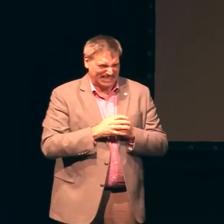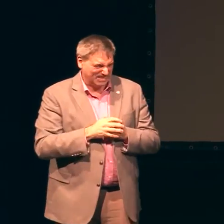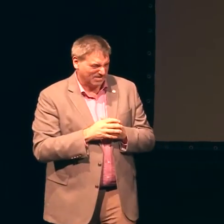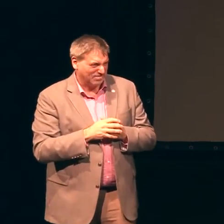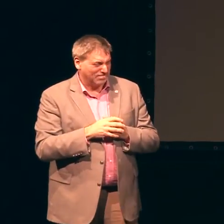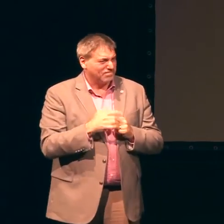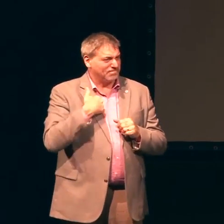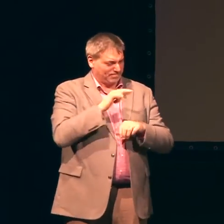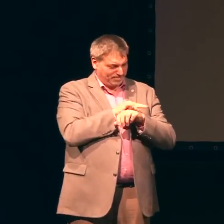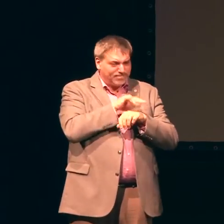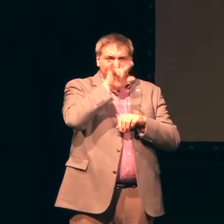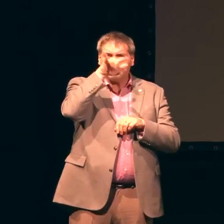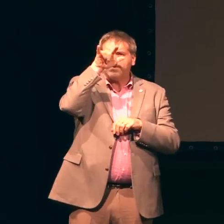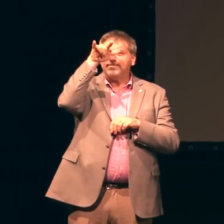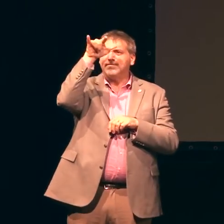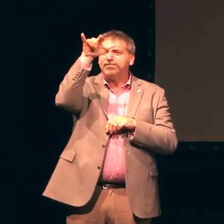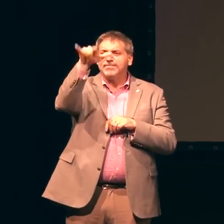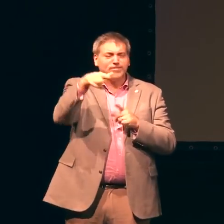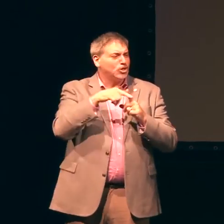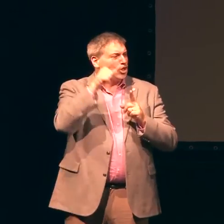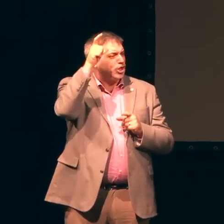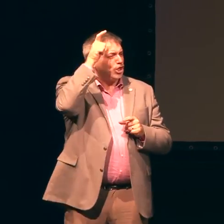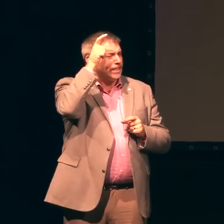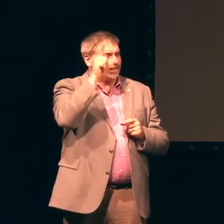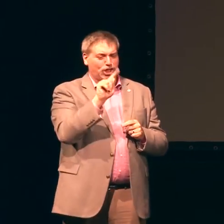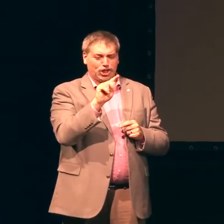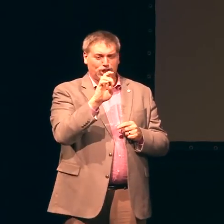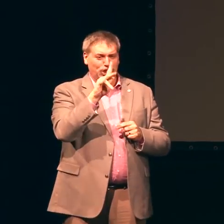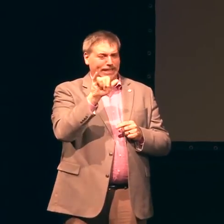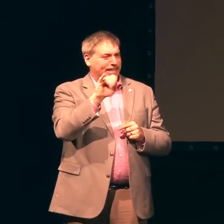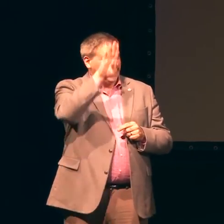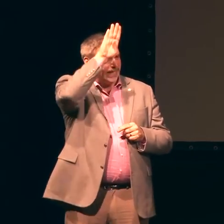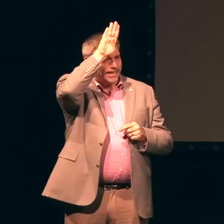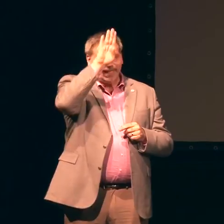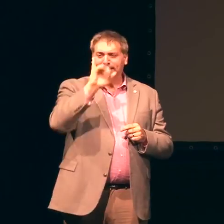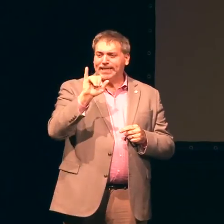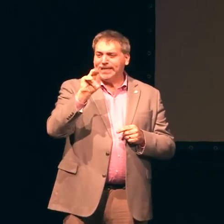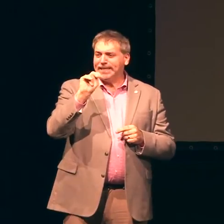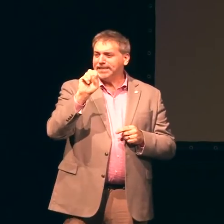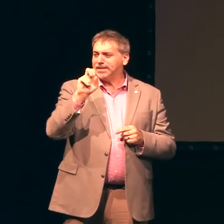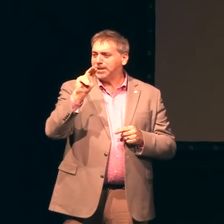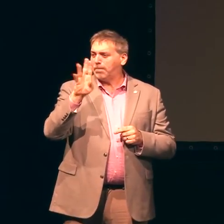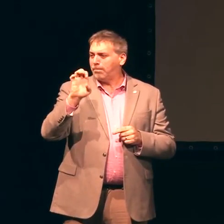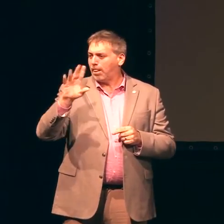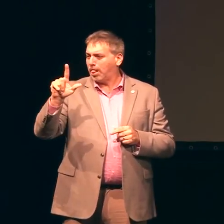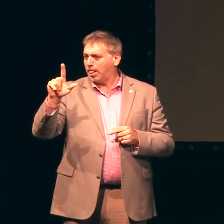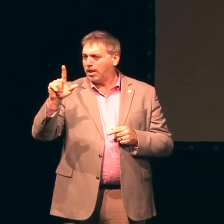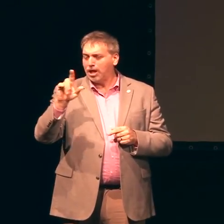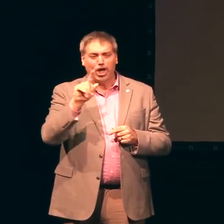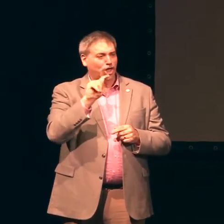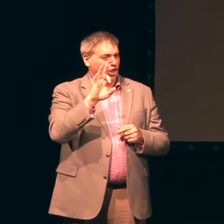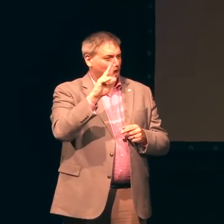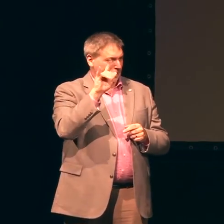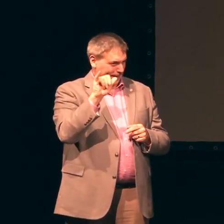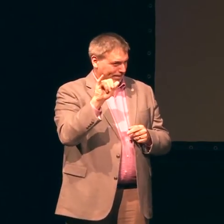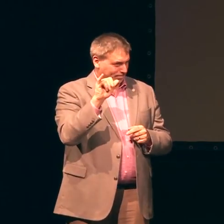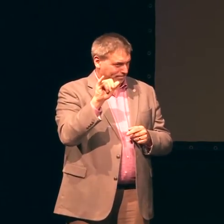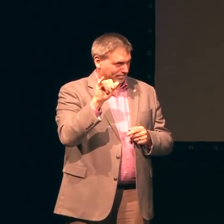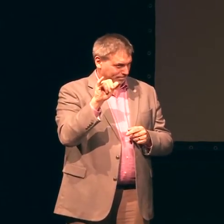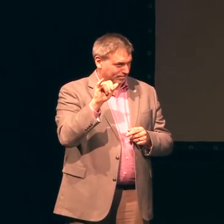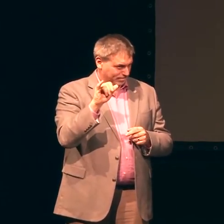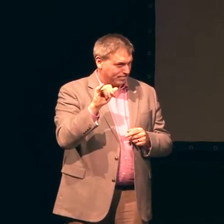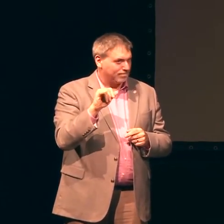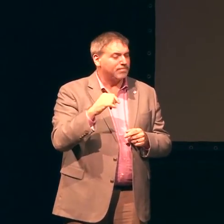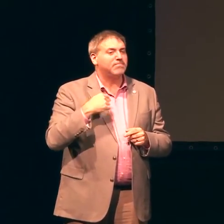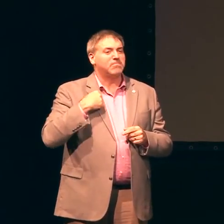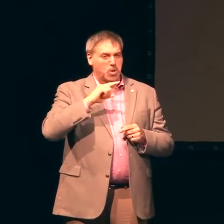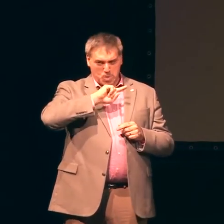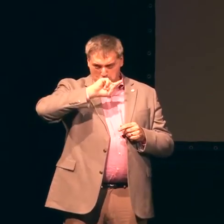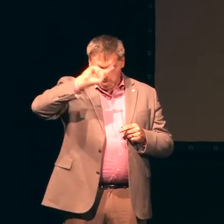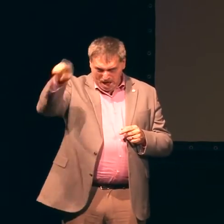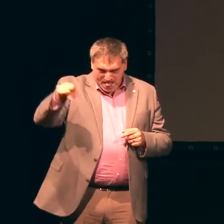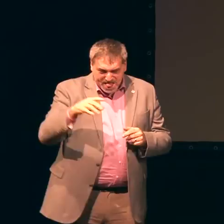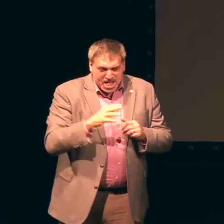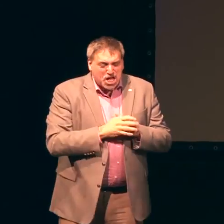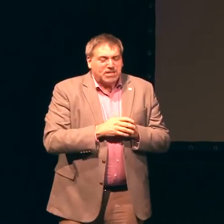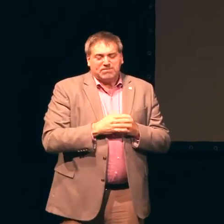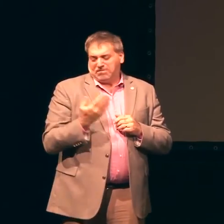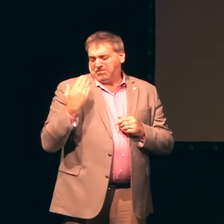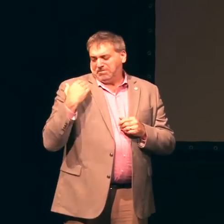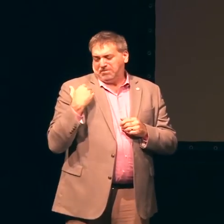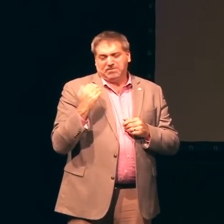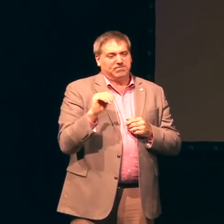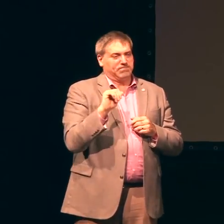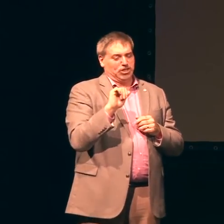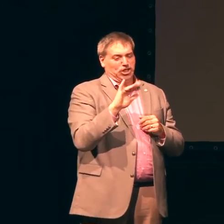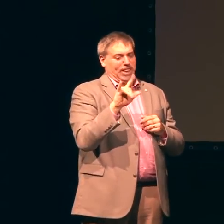lot of complaints about many things. We may fly to Turkey or Istanbul. When did I that